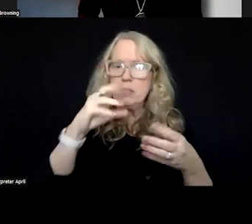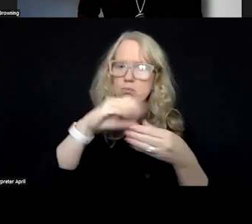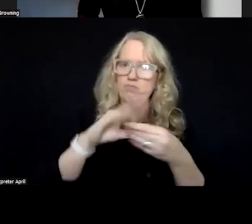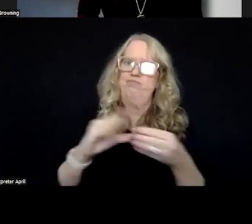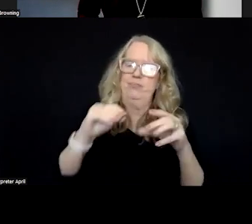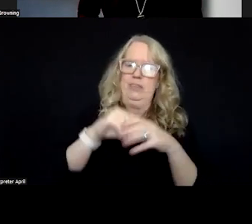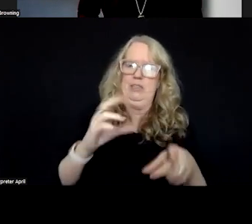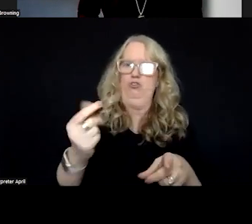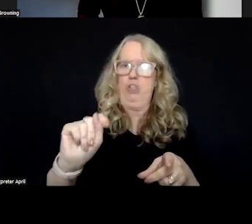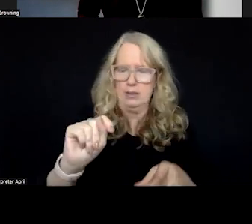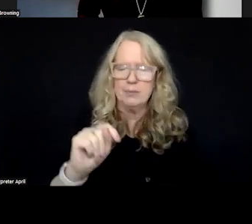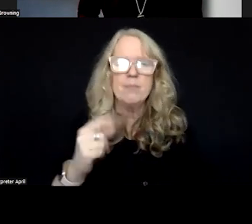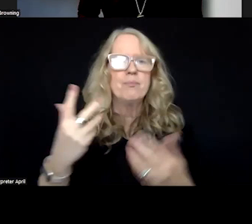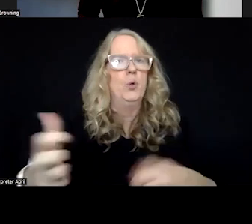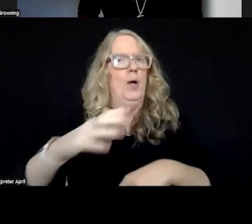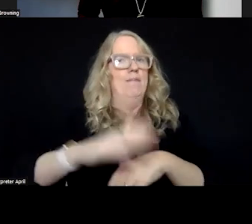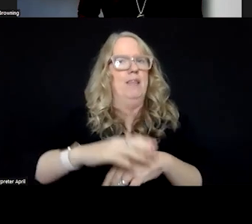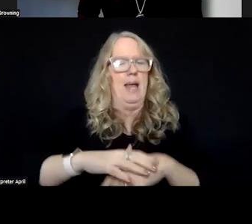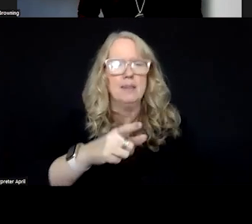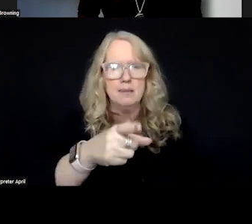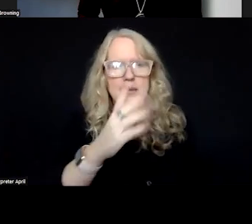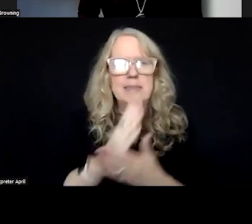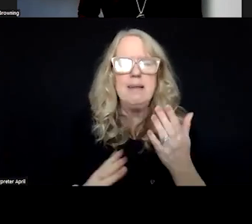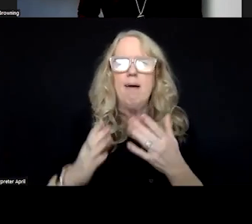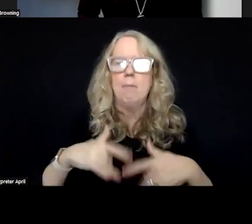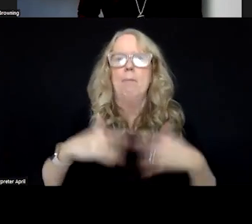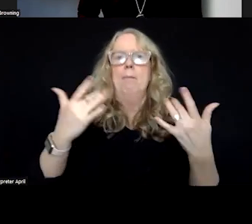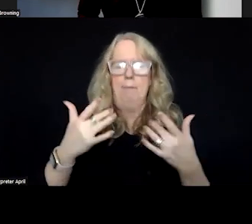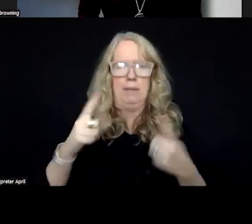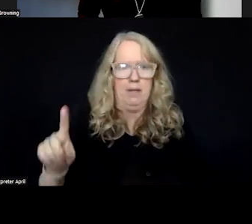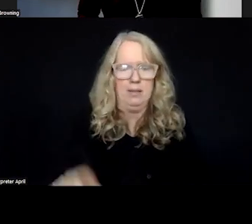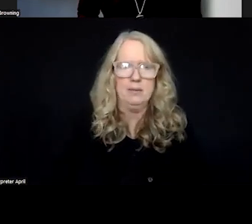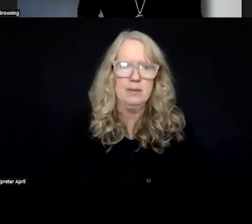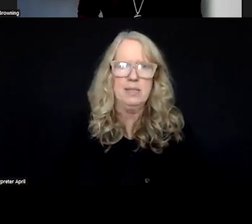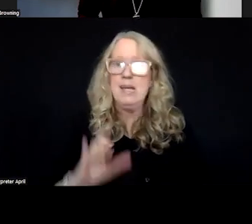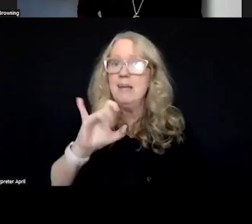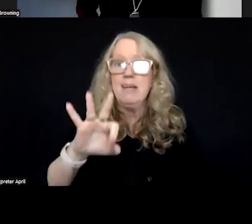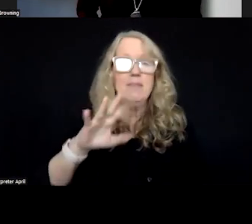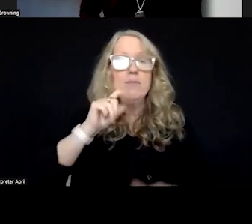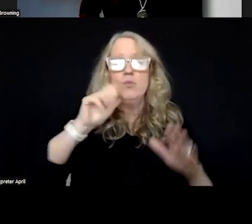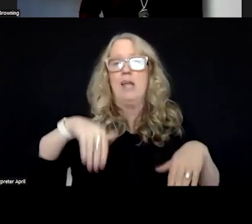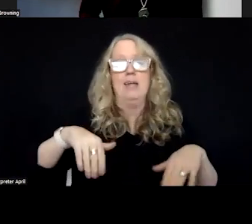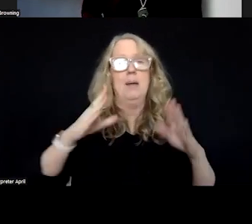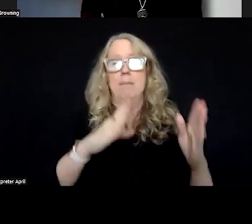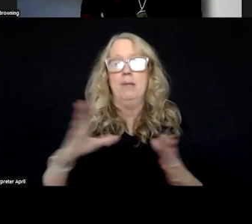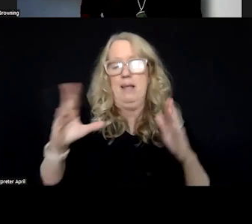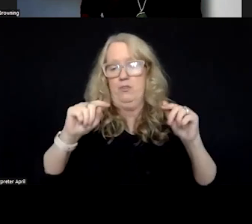WE WANT TO FLAG SOME UPCOMING EVENTS. PARTICULARLY, IF YOU DON'T HAVE PLANS FOR THE SUMMER AND YOU ARE